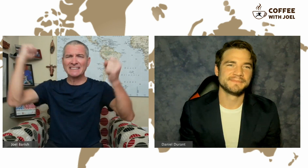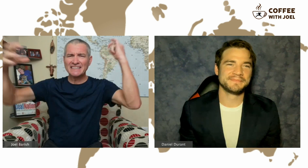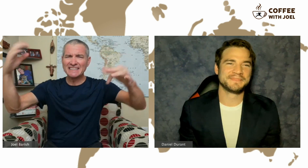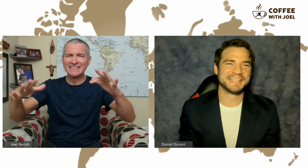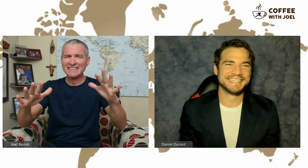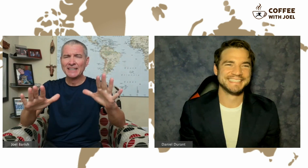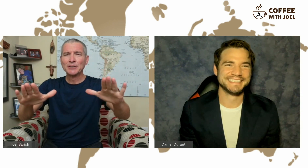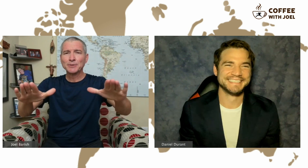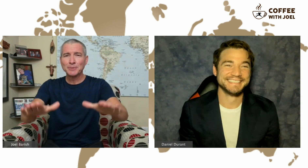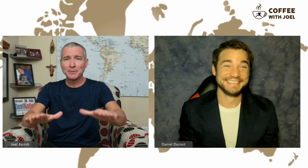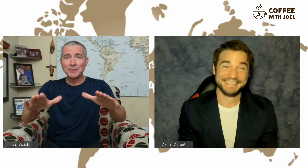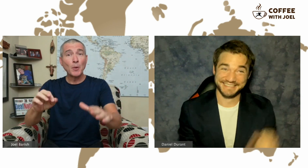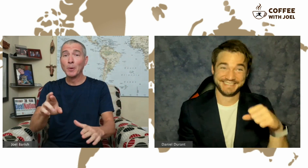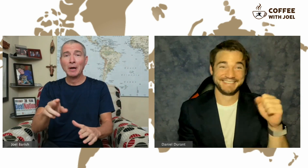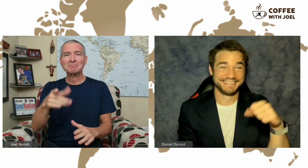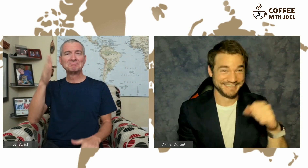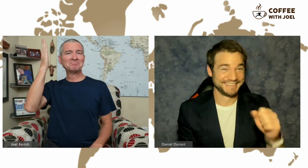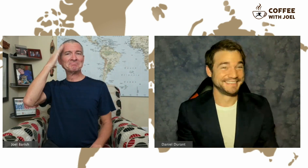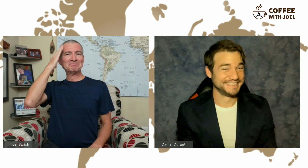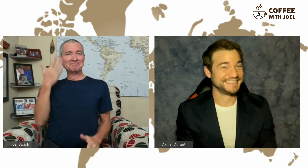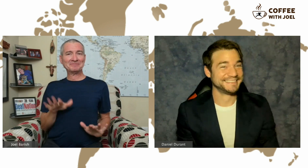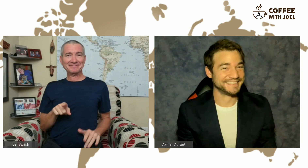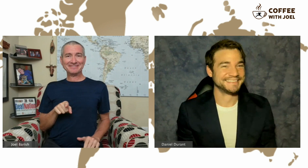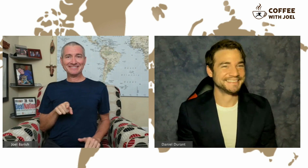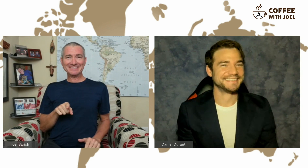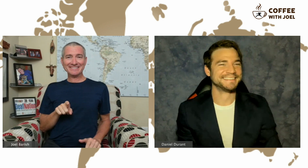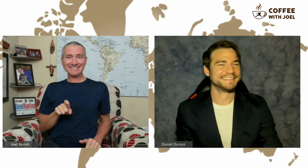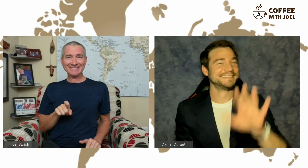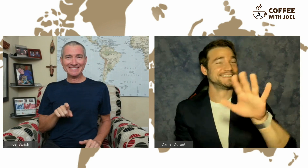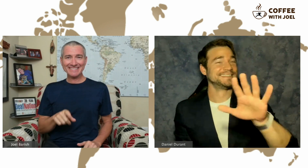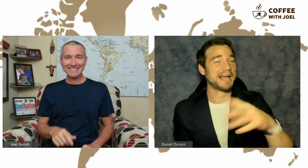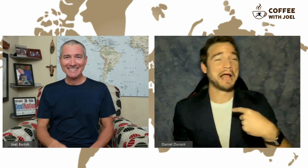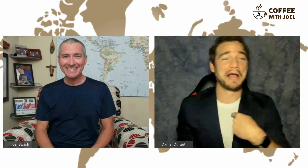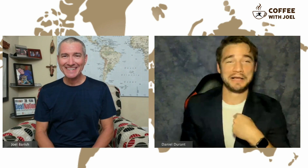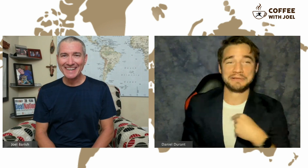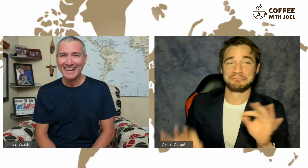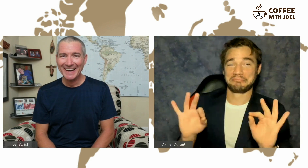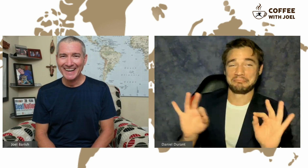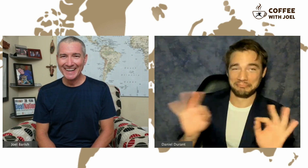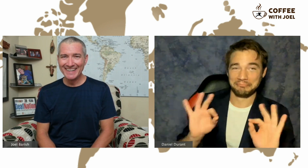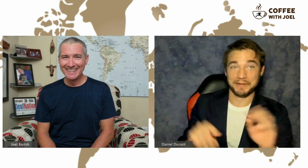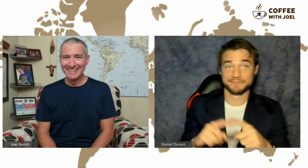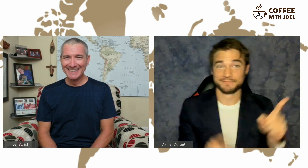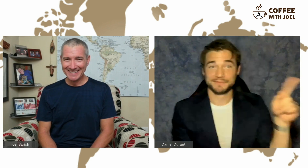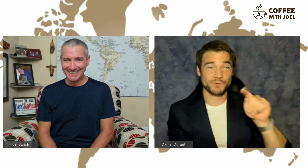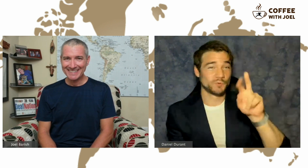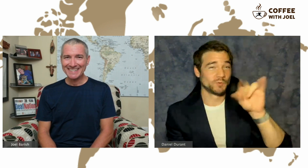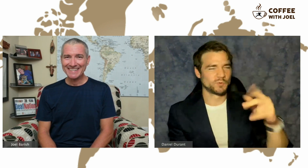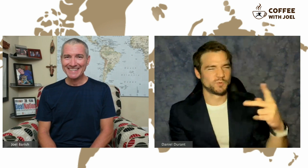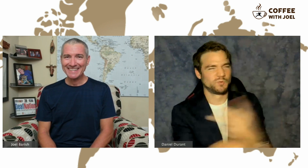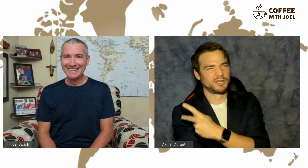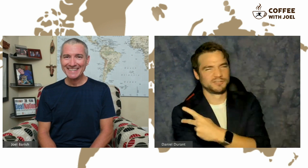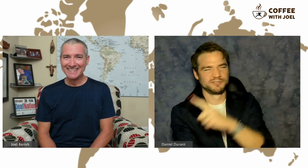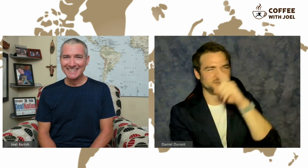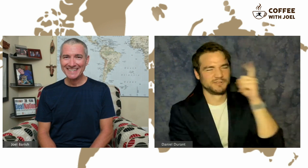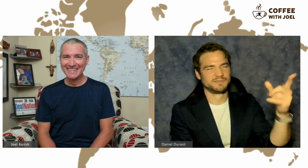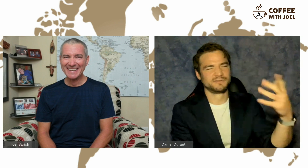“Daniel, stop waving your hands? Calm down,” so you knew what to do? Oh, yes. I wasn’t so bad, but Troy was much worse